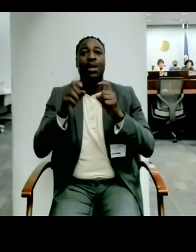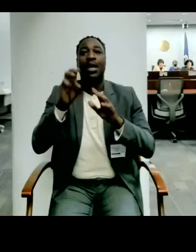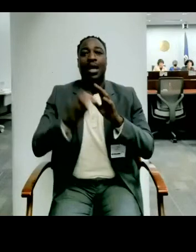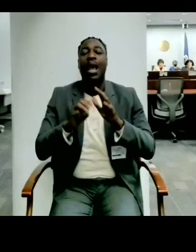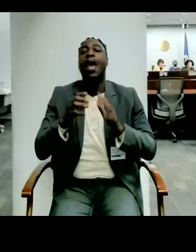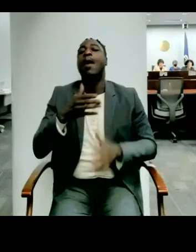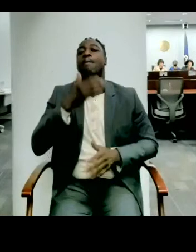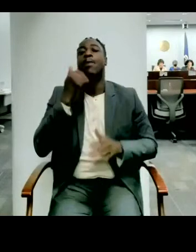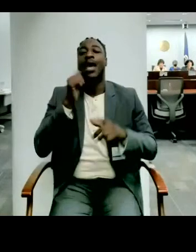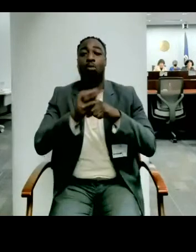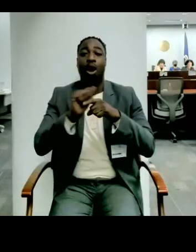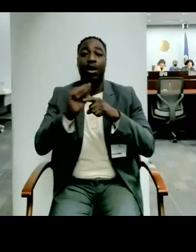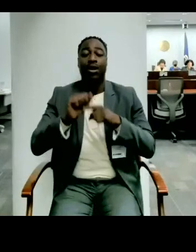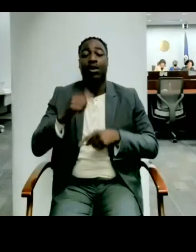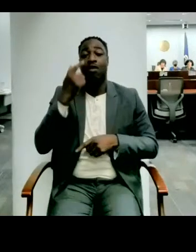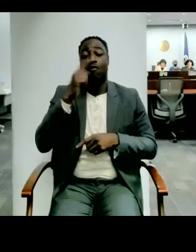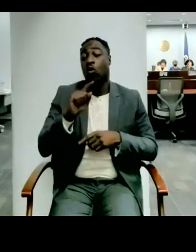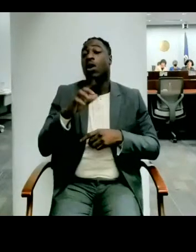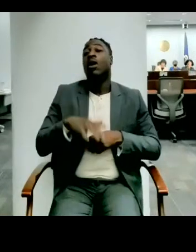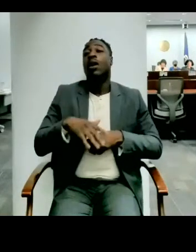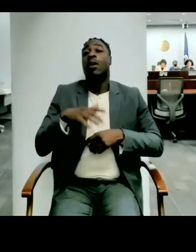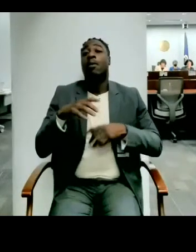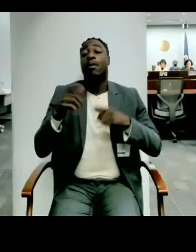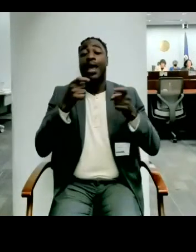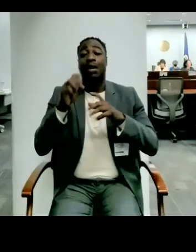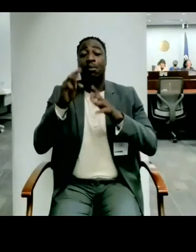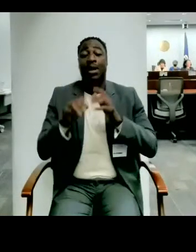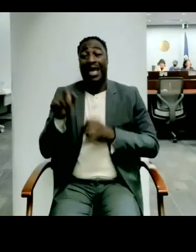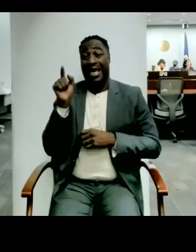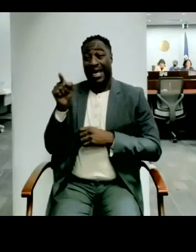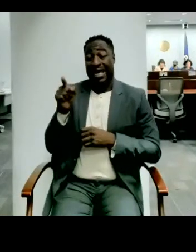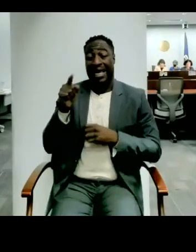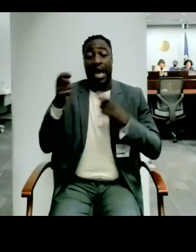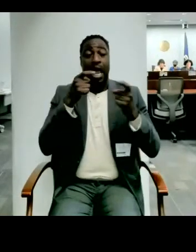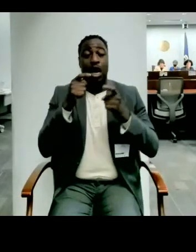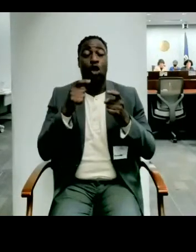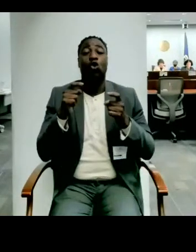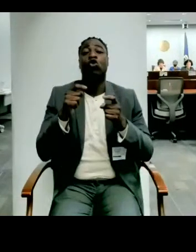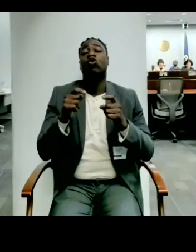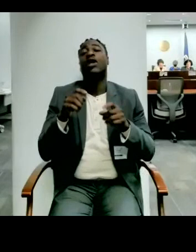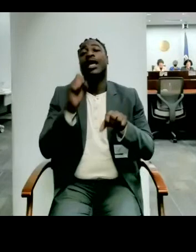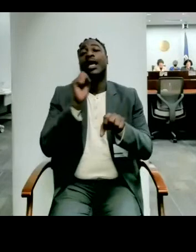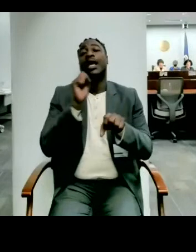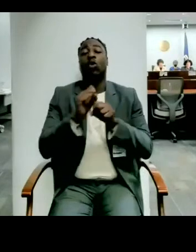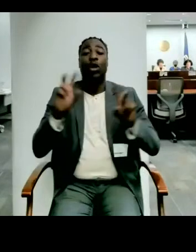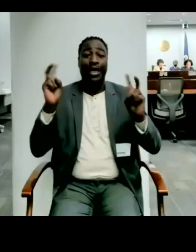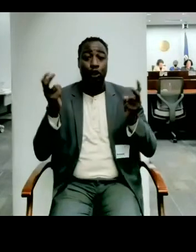On behalf of management, Mr. Gay handles employee issues, discrimination claims,